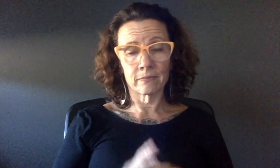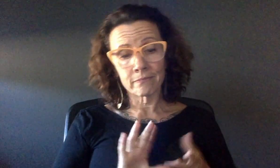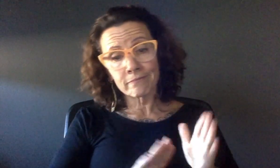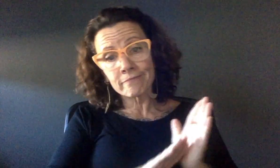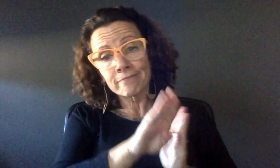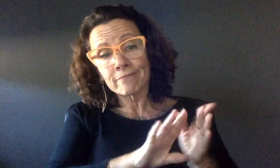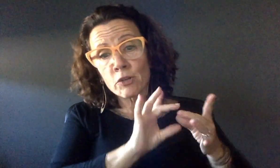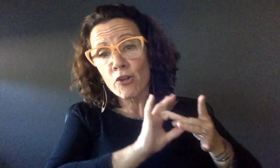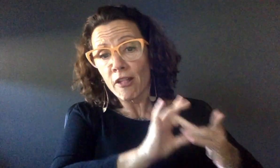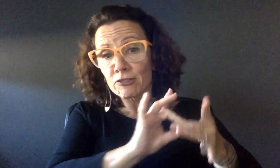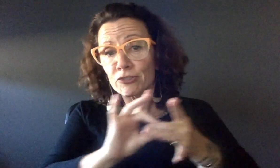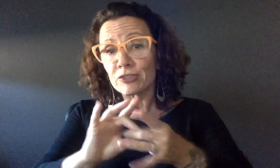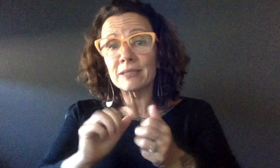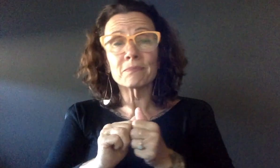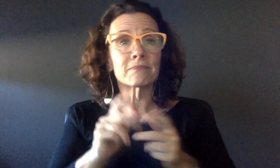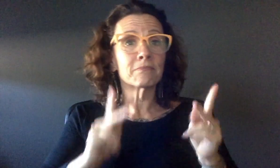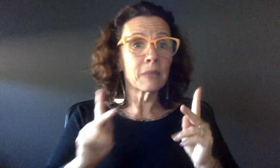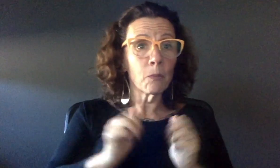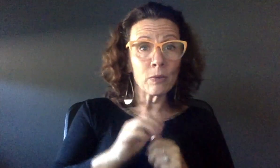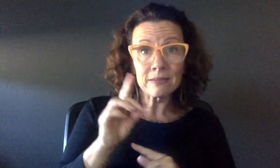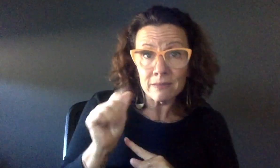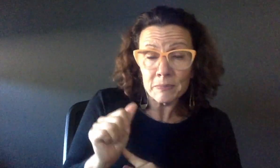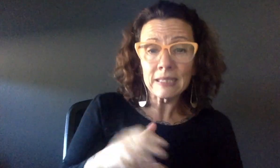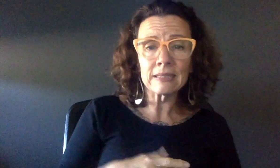Developing relationships with people with disabilities and